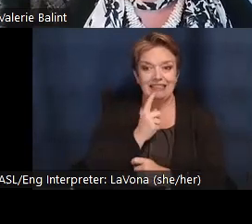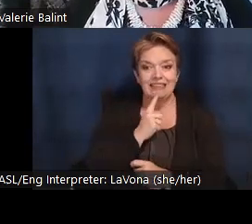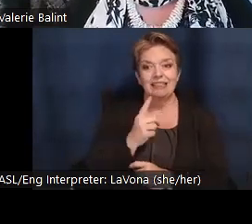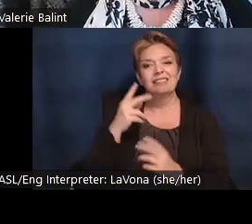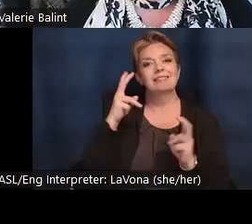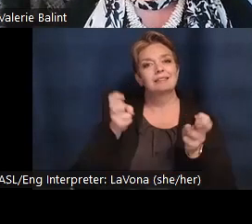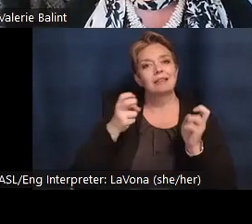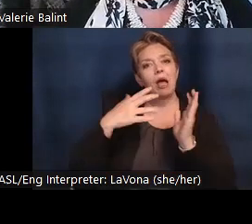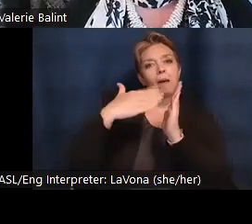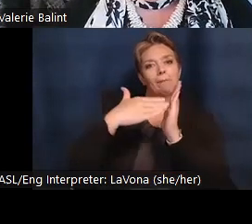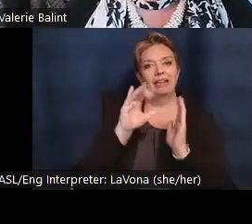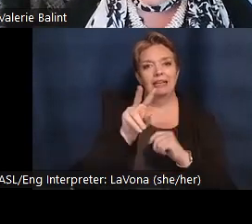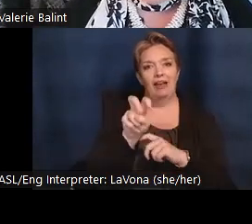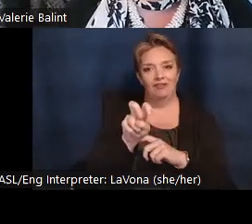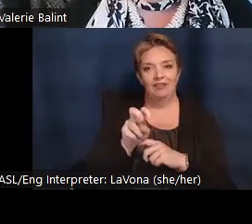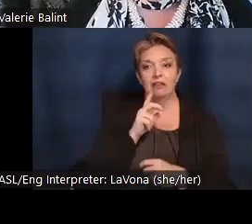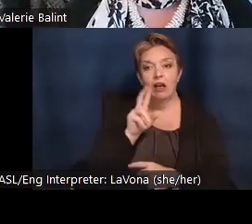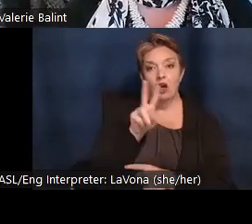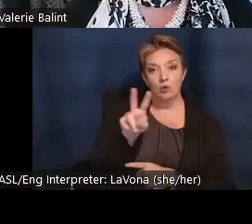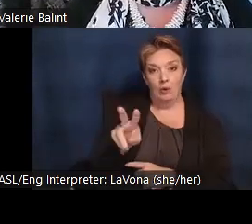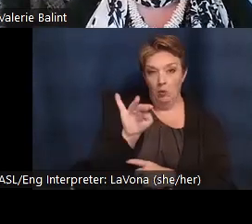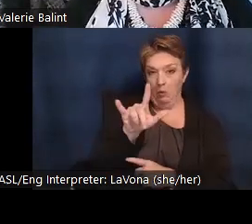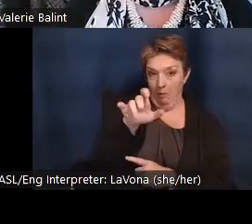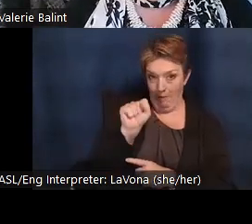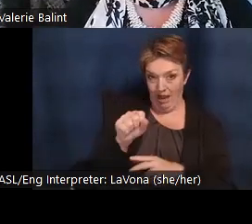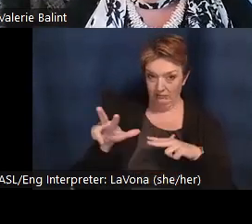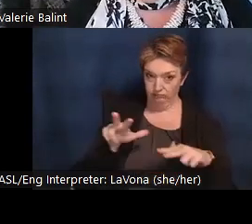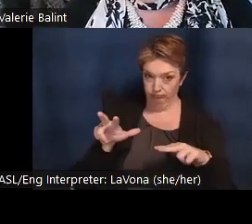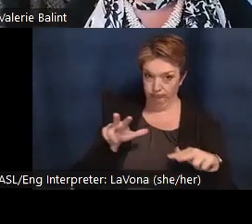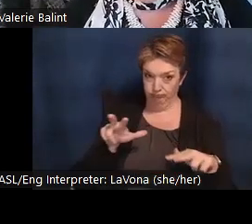but the chance for a lifetime, once in a lifetime experience.